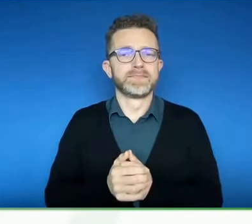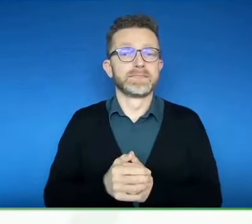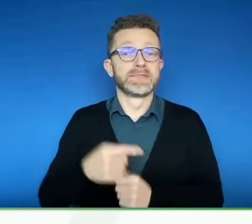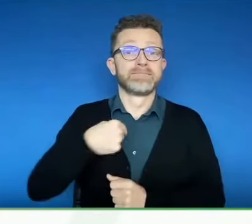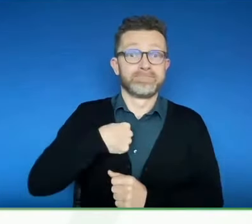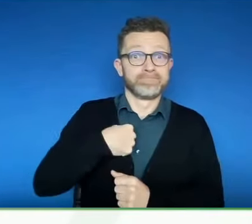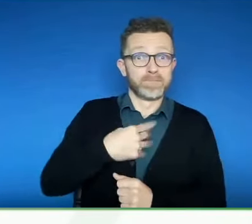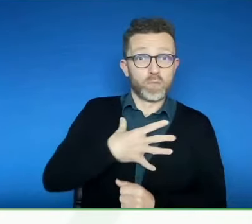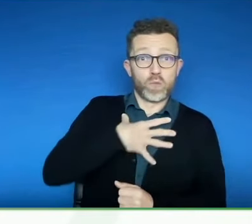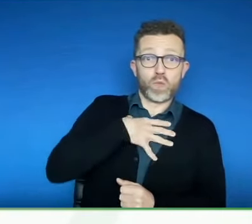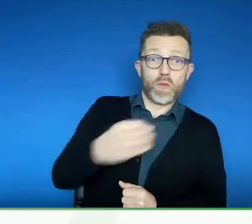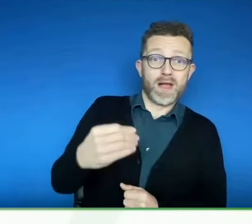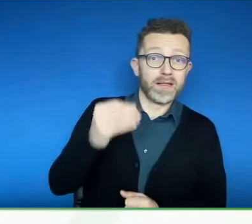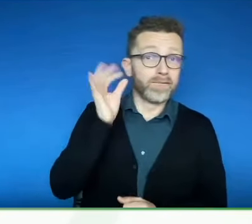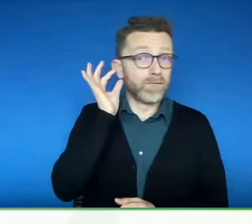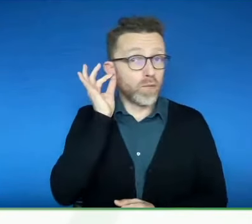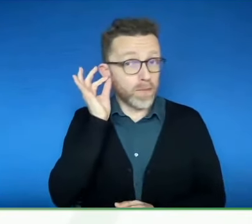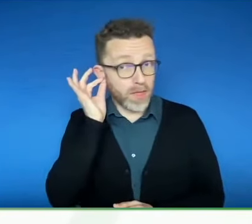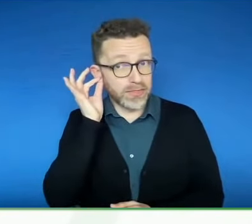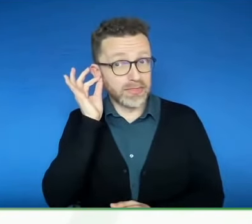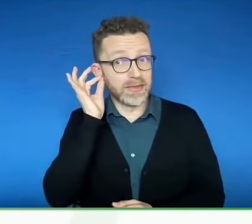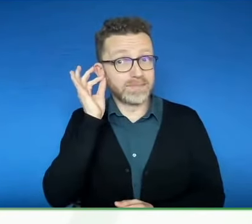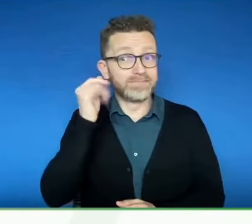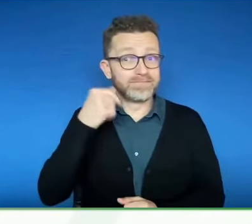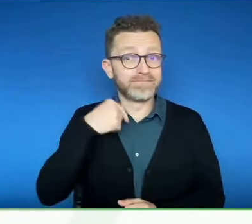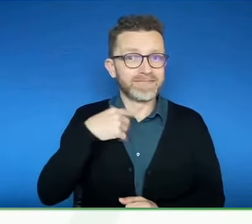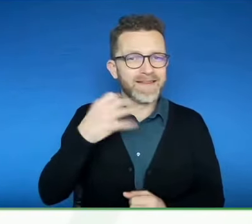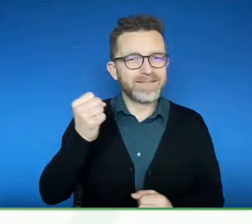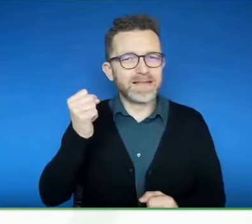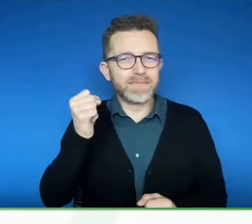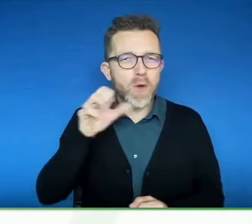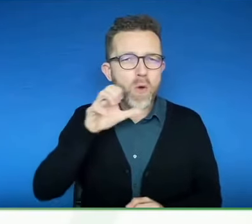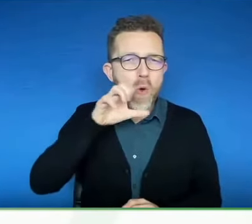wardrobe and this is moniker, the head of the self-efficacy project.